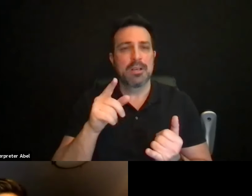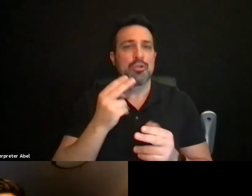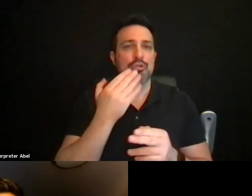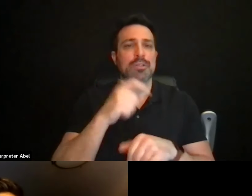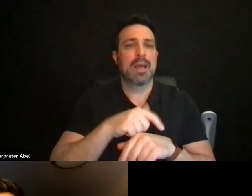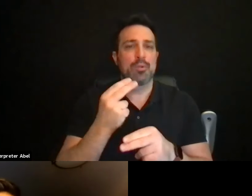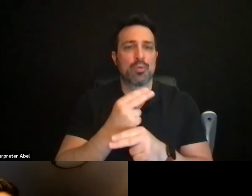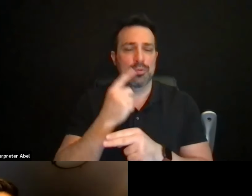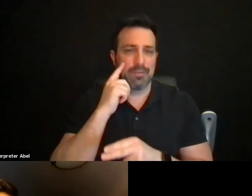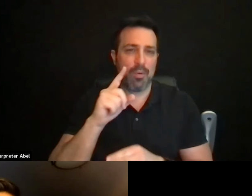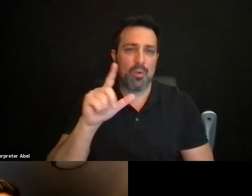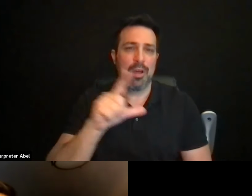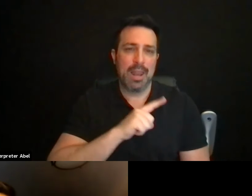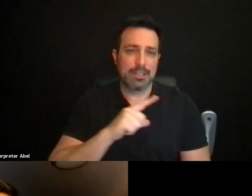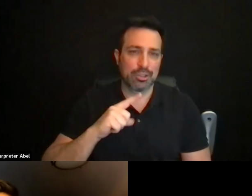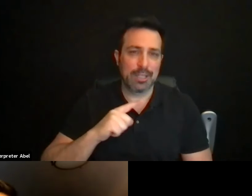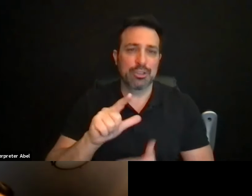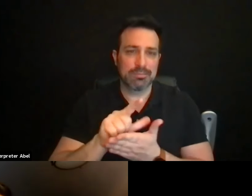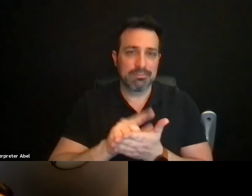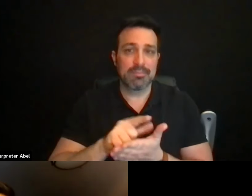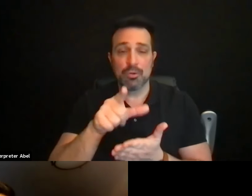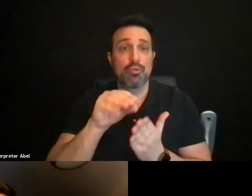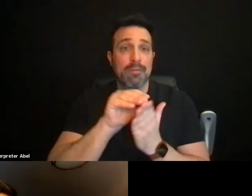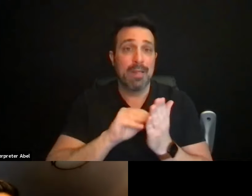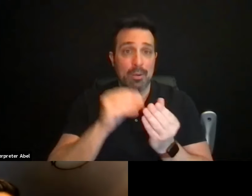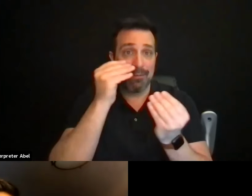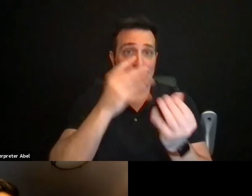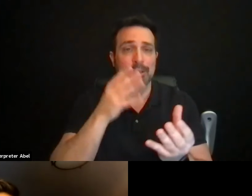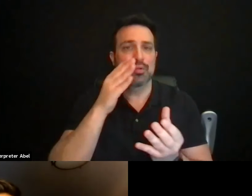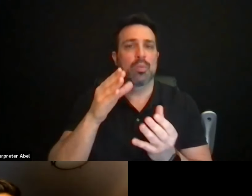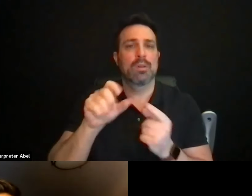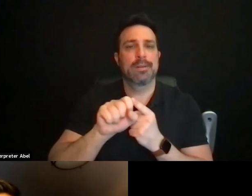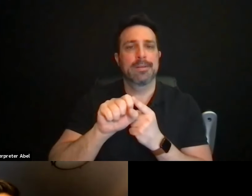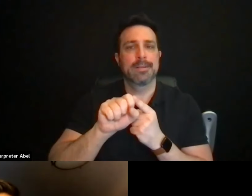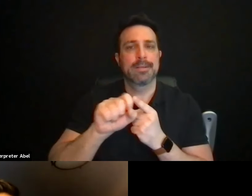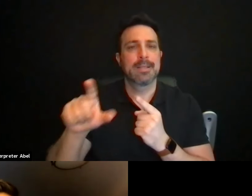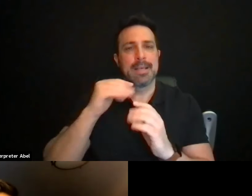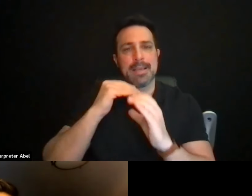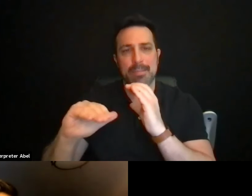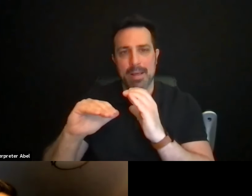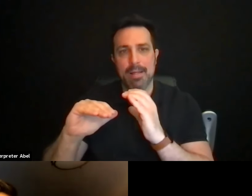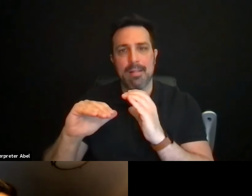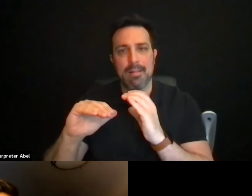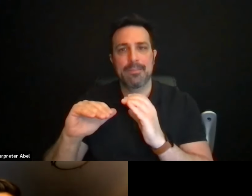everyone. >> Yeah. So the link is in the chat now and this is one of the most efficient ways to use your